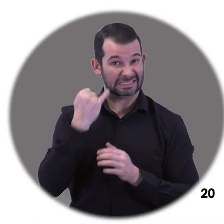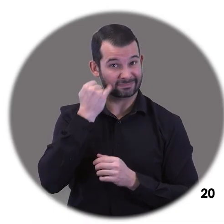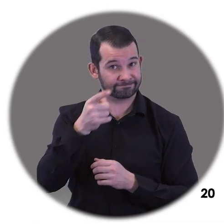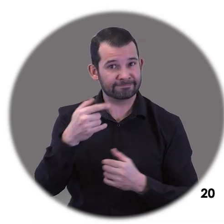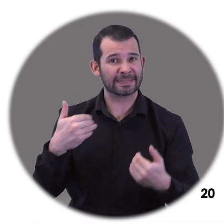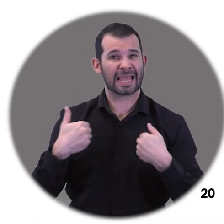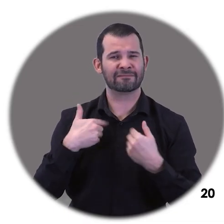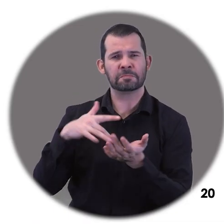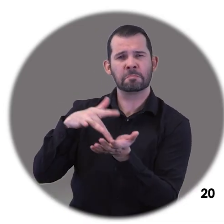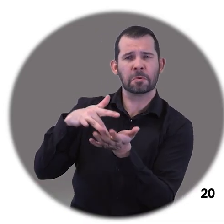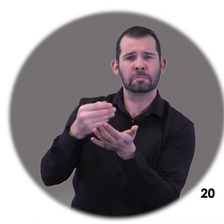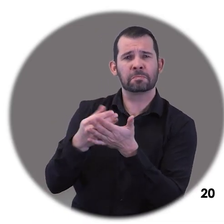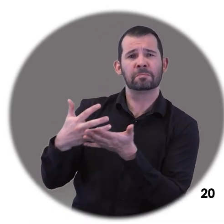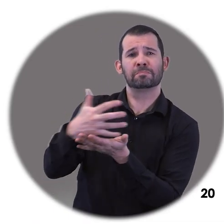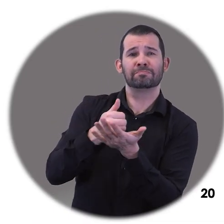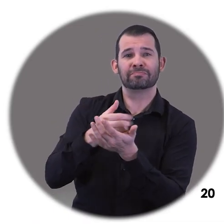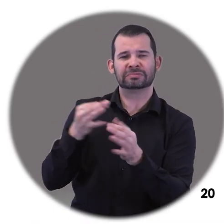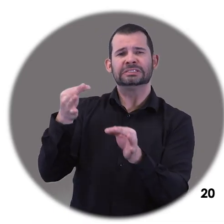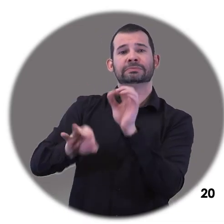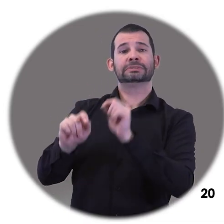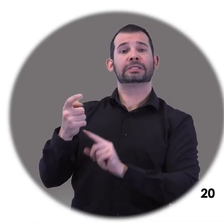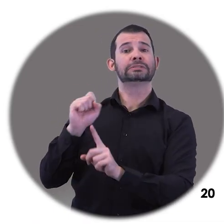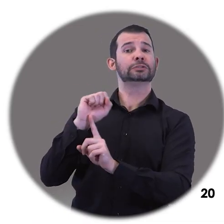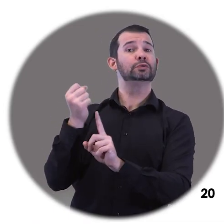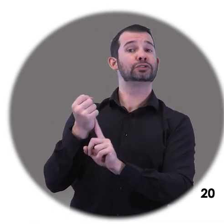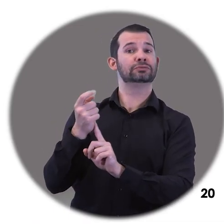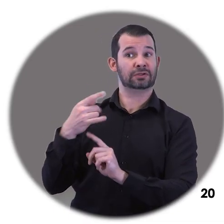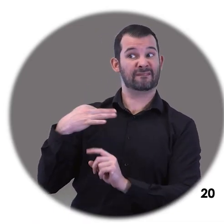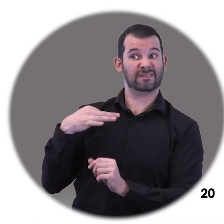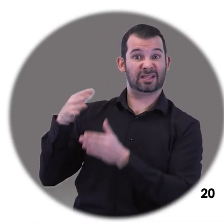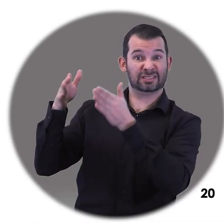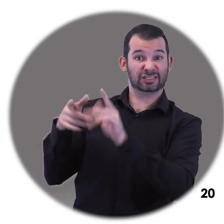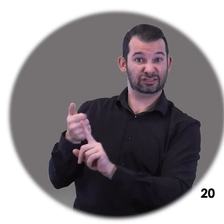If you have a modest income and a simple tax situation,